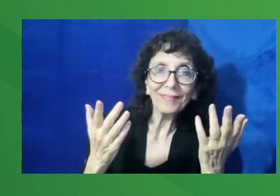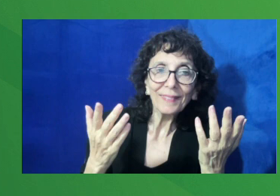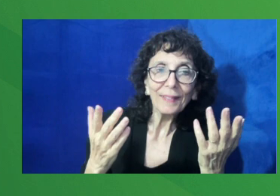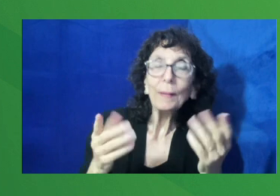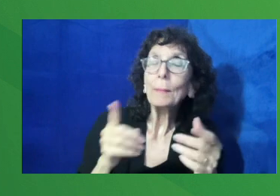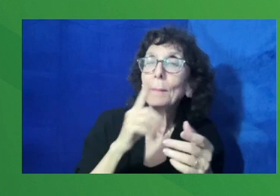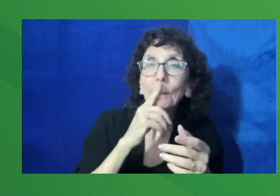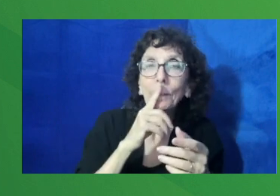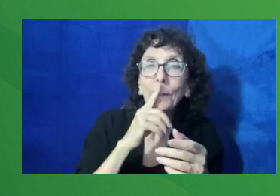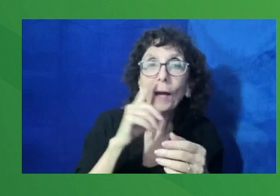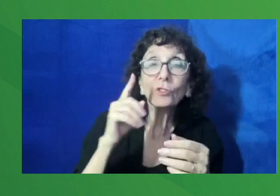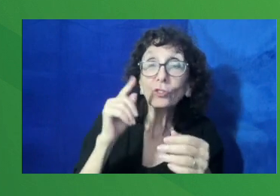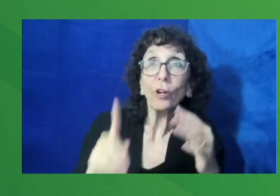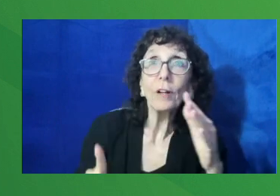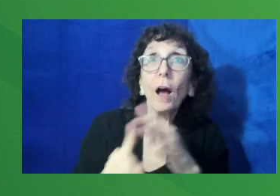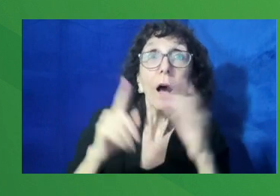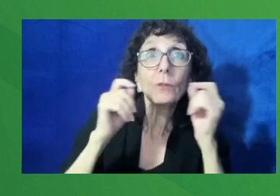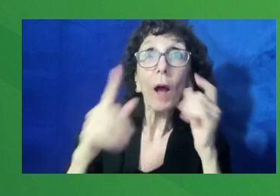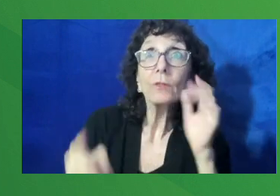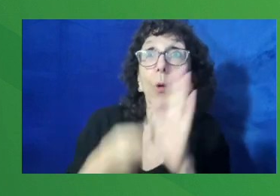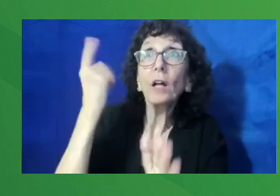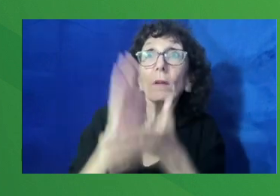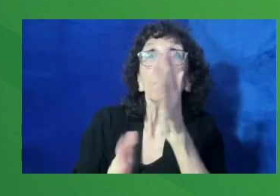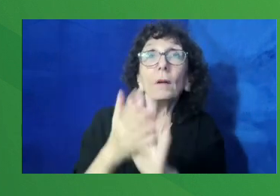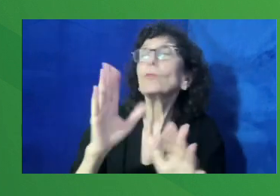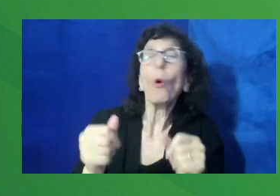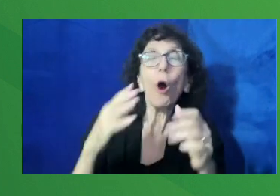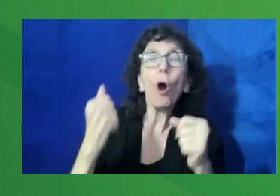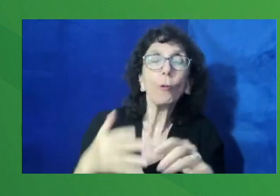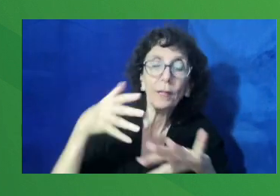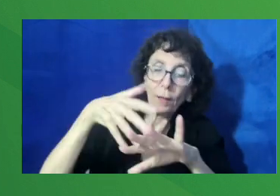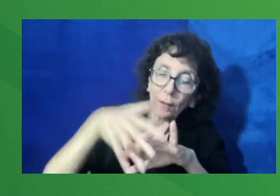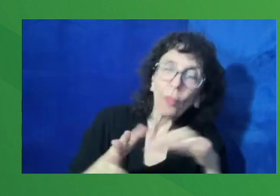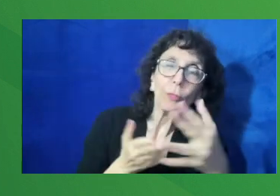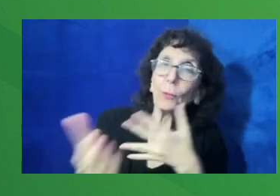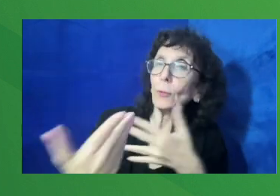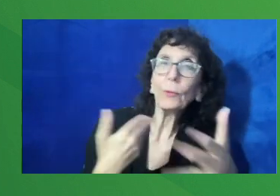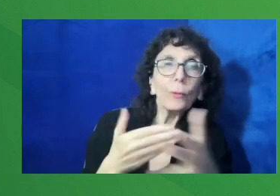a surprise to the students. It should already be a fabric within the course. Next slide, please.